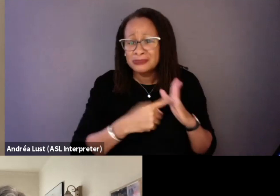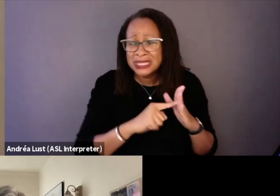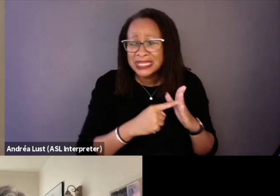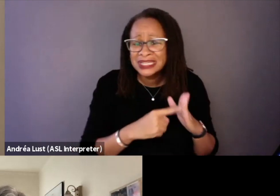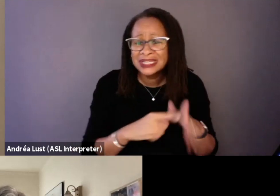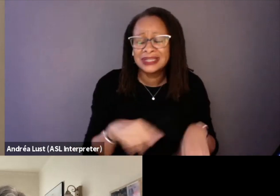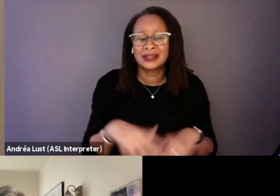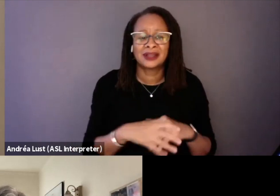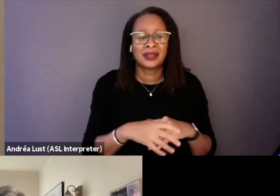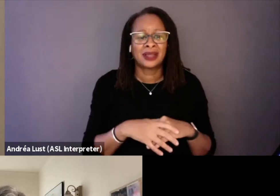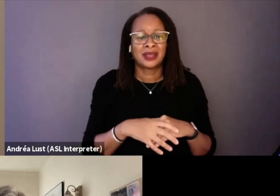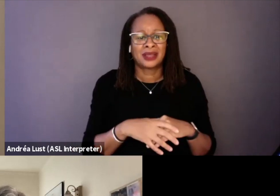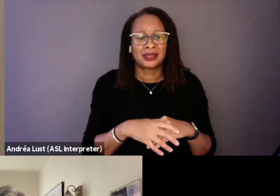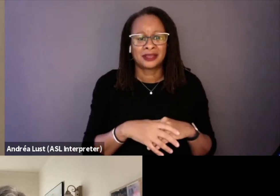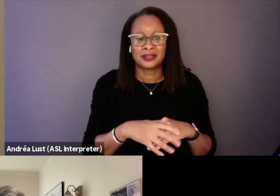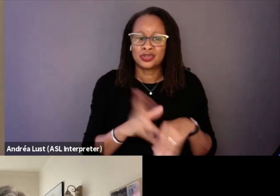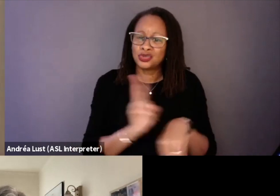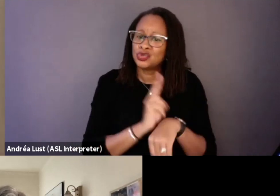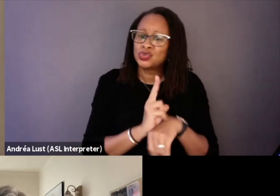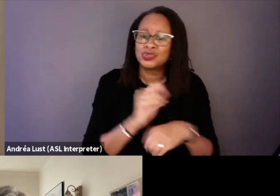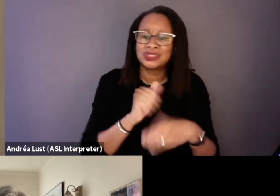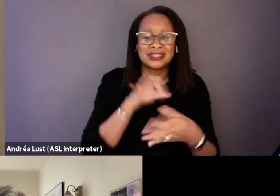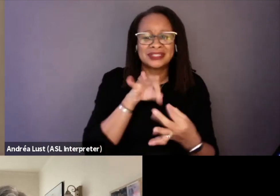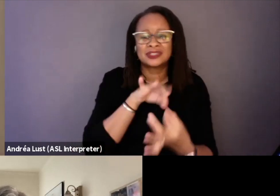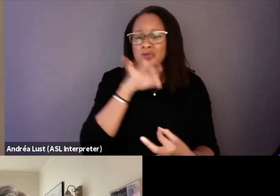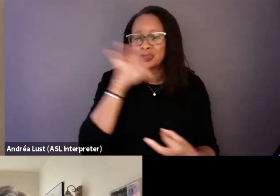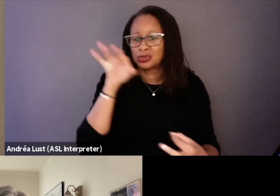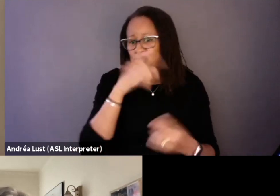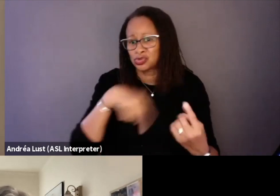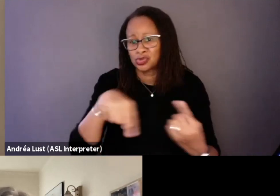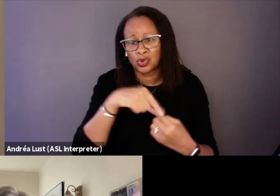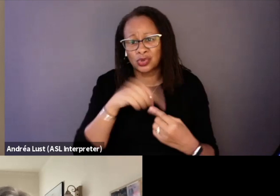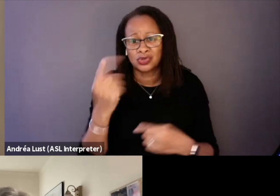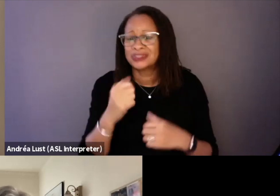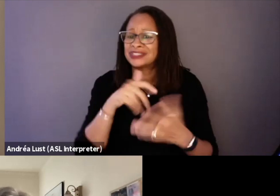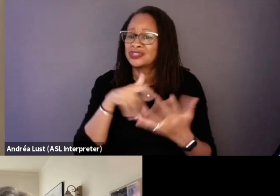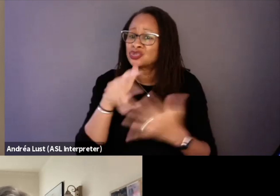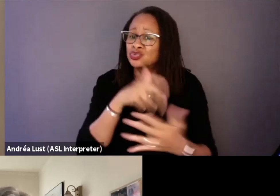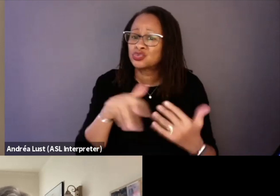it's used in spiritual circles, in social circles.